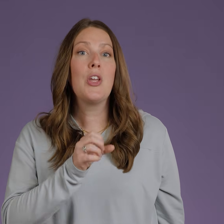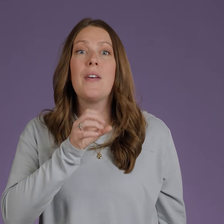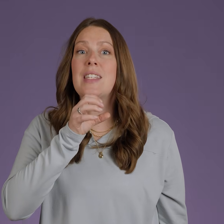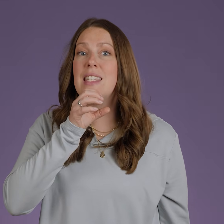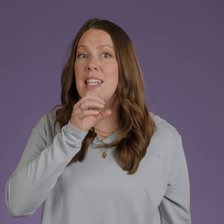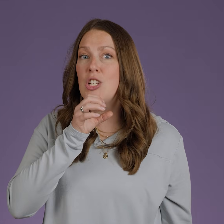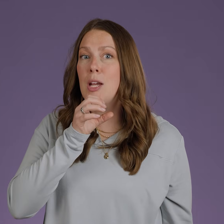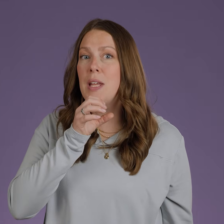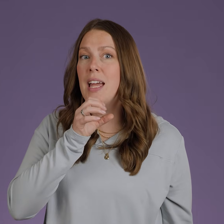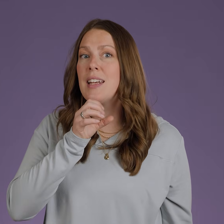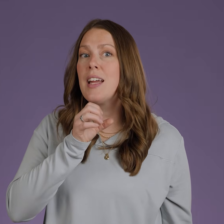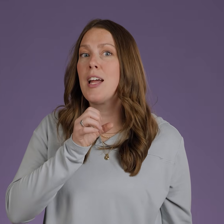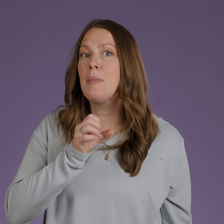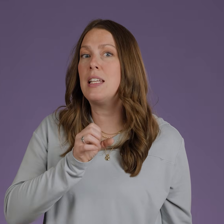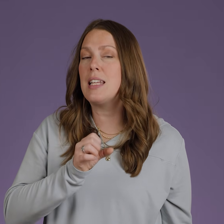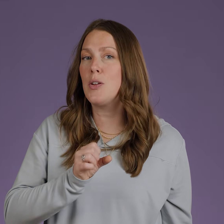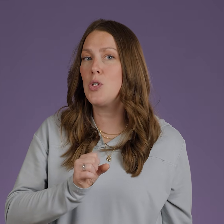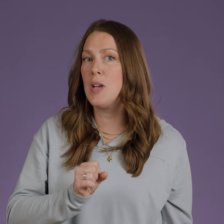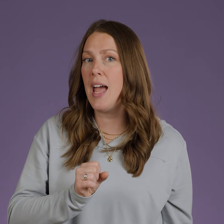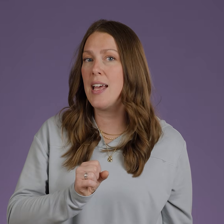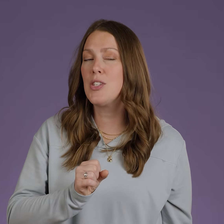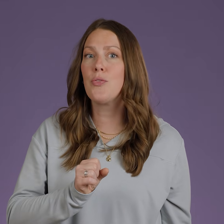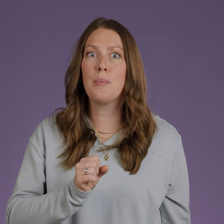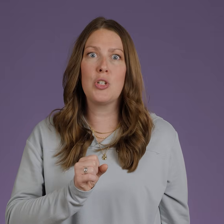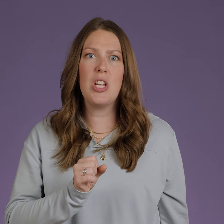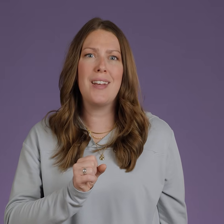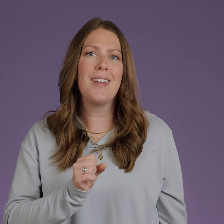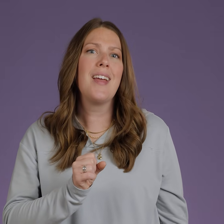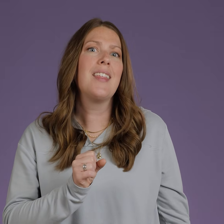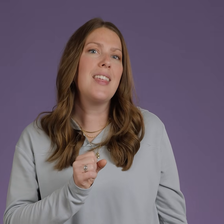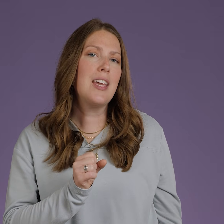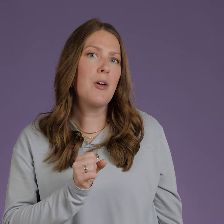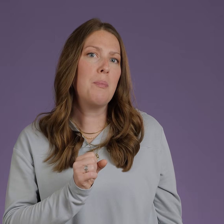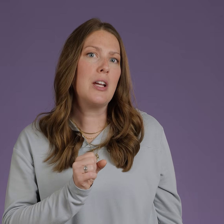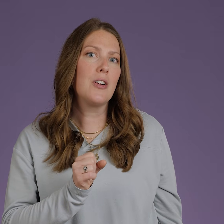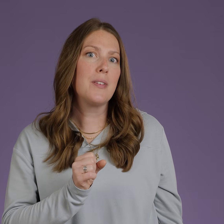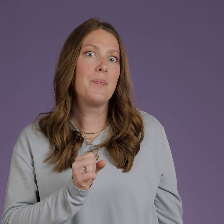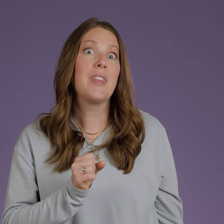You have a C-shaped hand coming down to an S from your chin. Think of a beard.